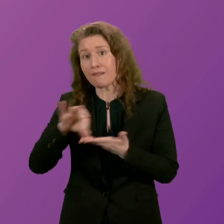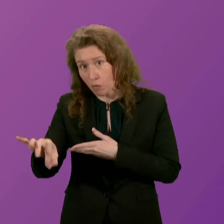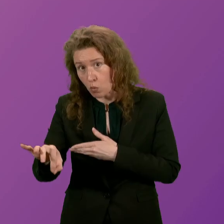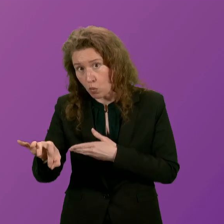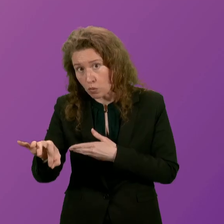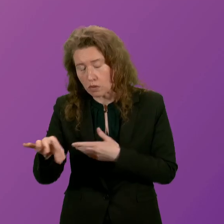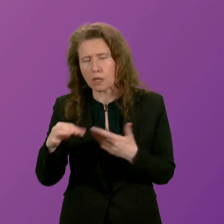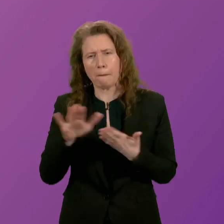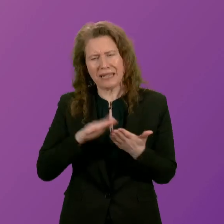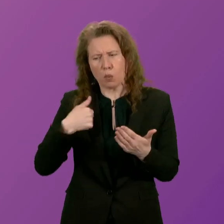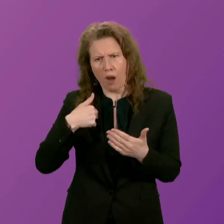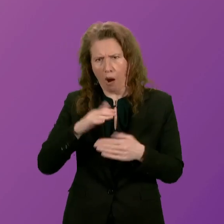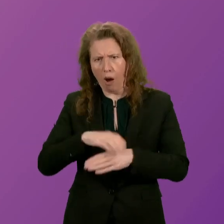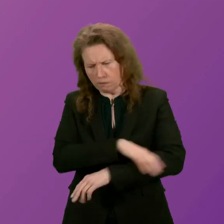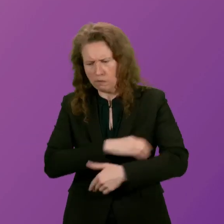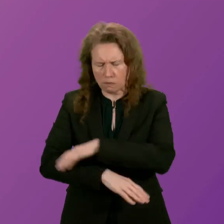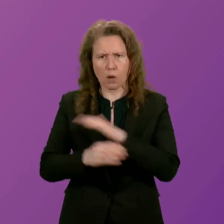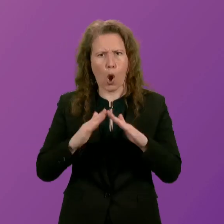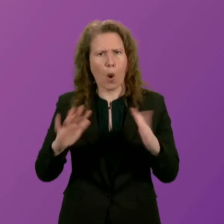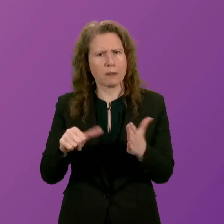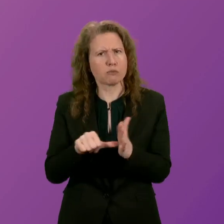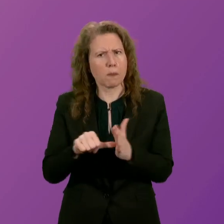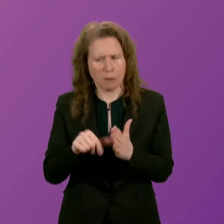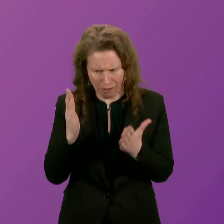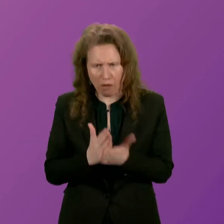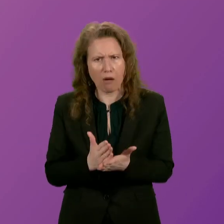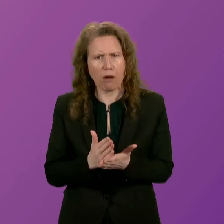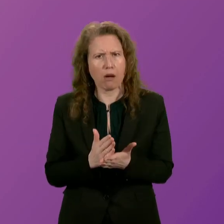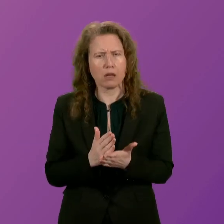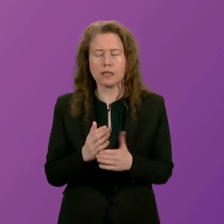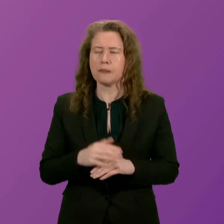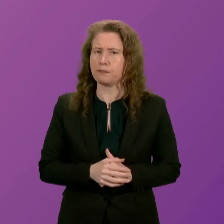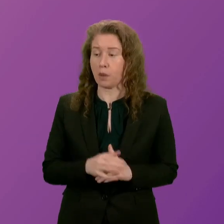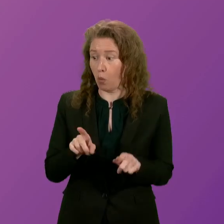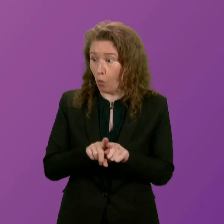We are addressing the homelessness issues that we face in our society, and we are taking action